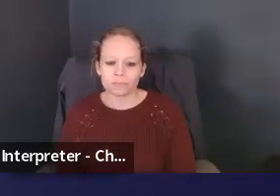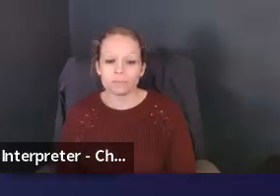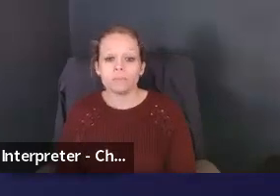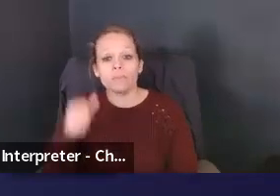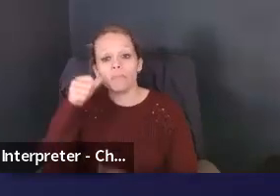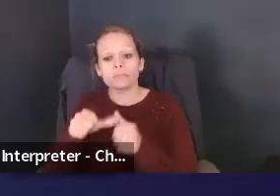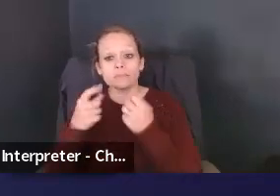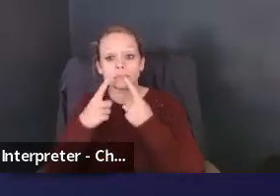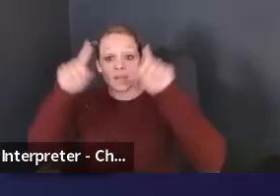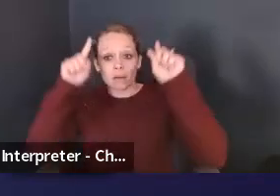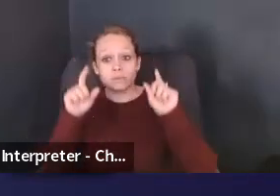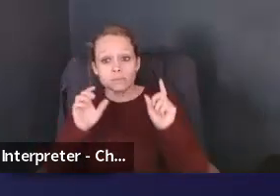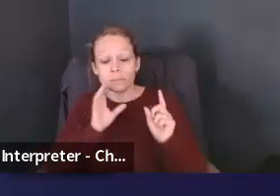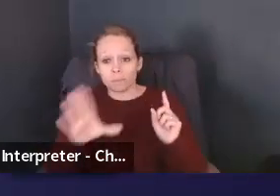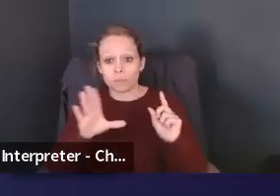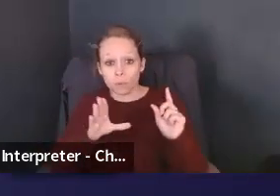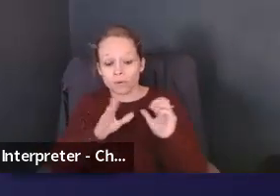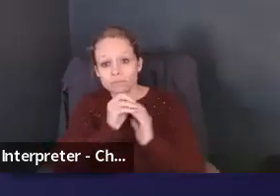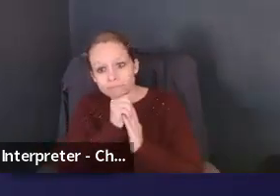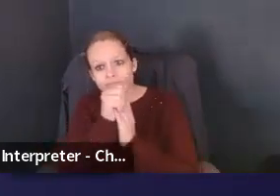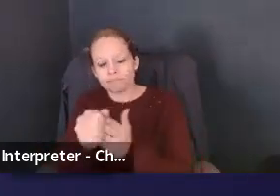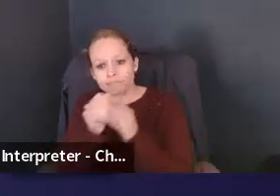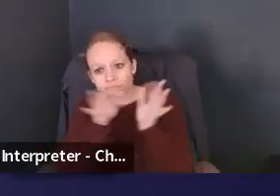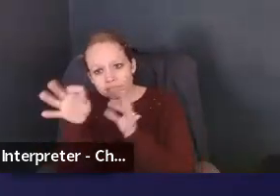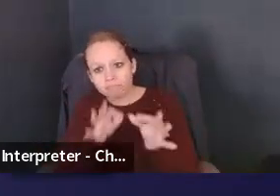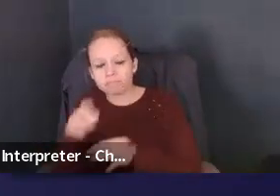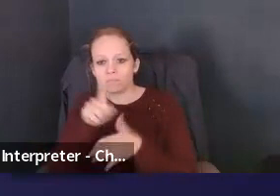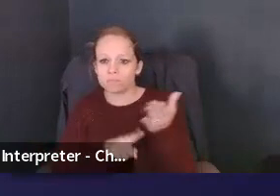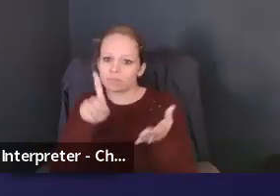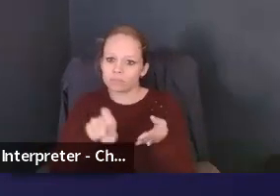is going to guide you in that it kind of tells you what you need to, you know, put in there. So,